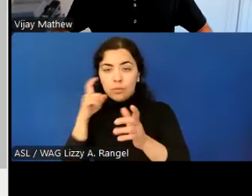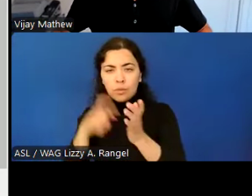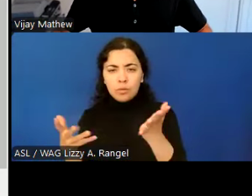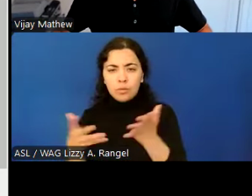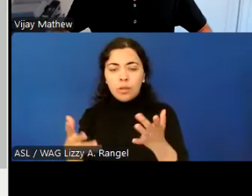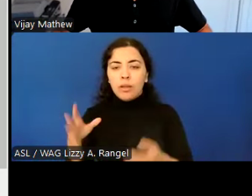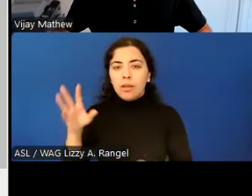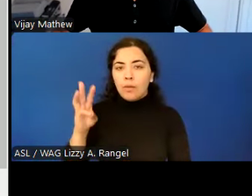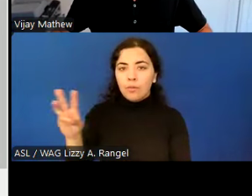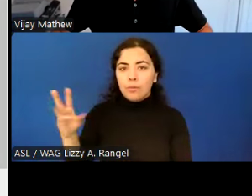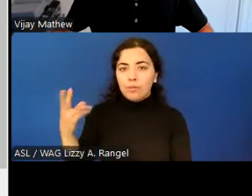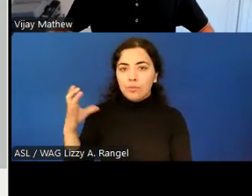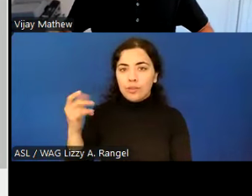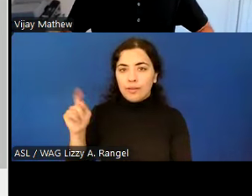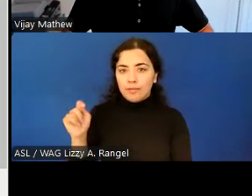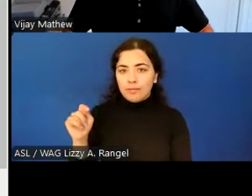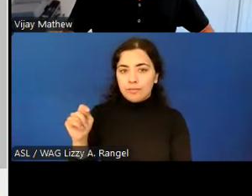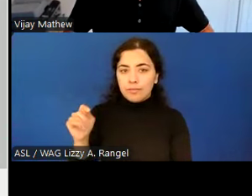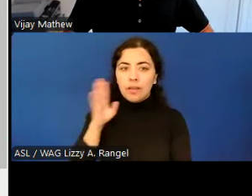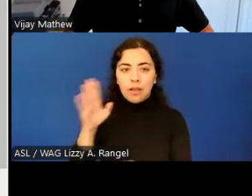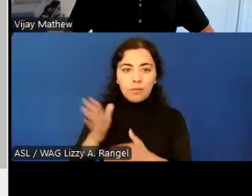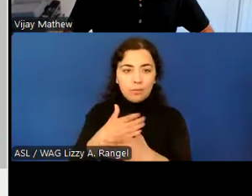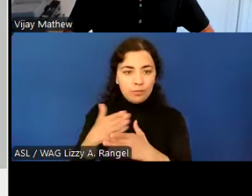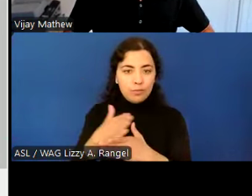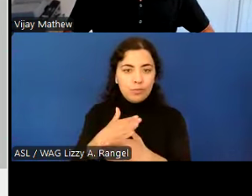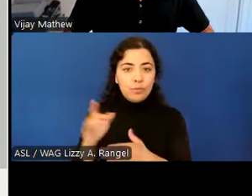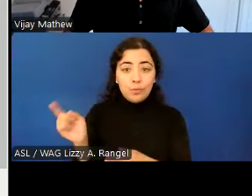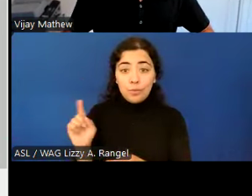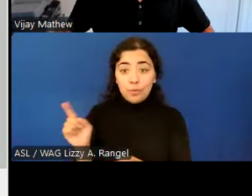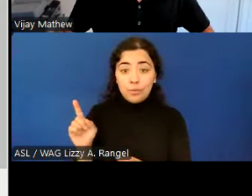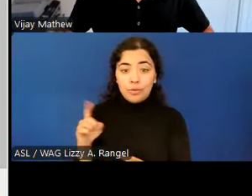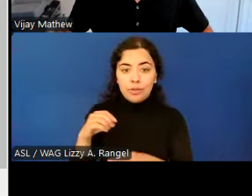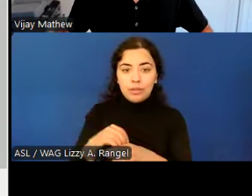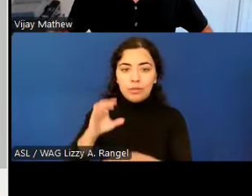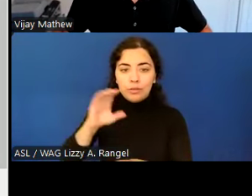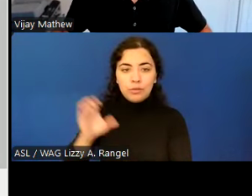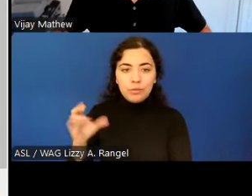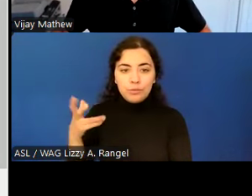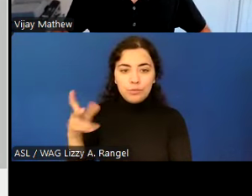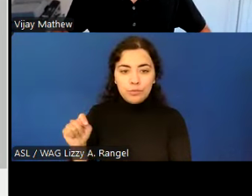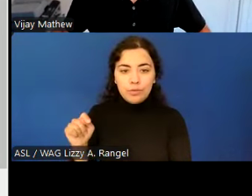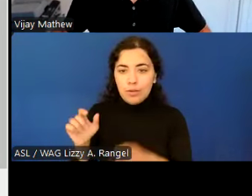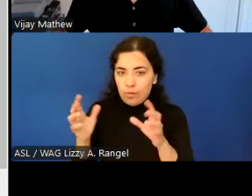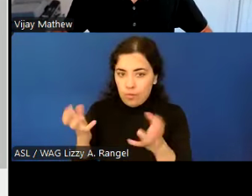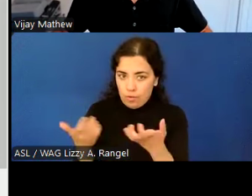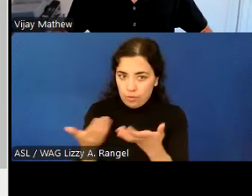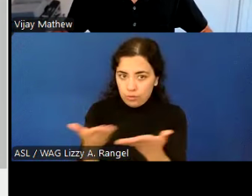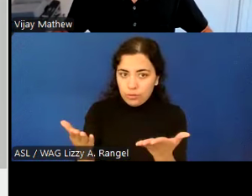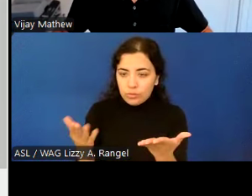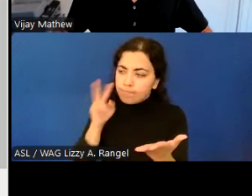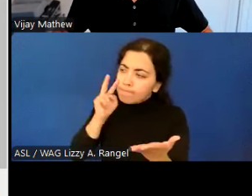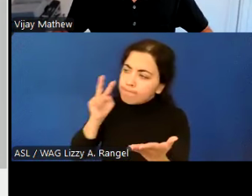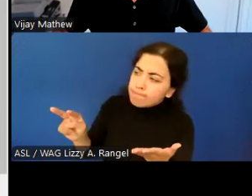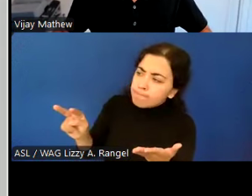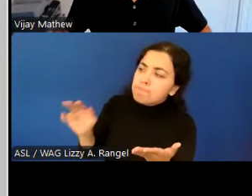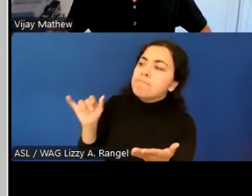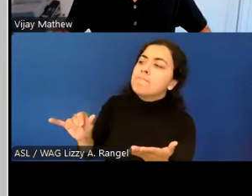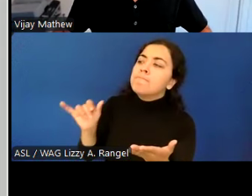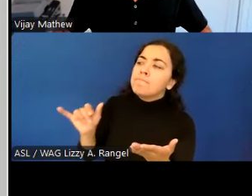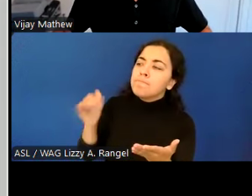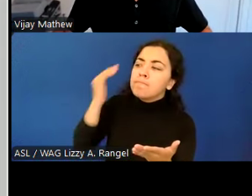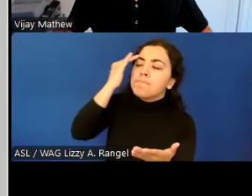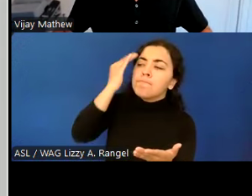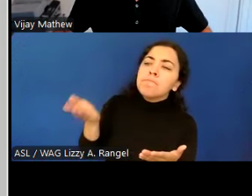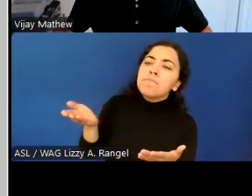share this destination with the Zoom chat so you can look at it yourself. And then what we're going